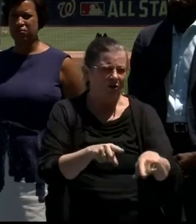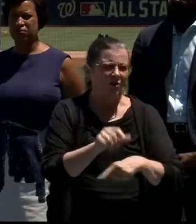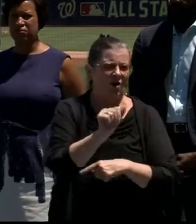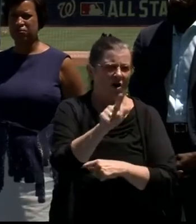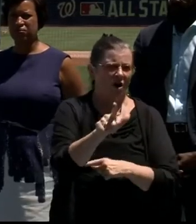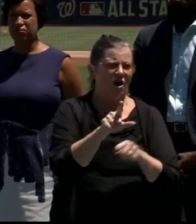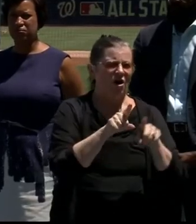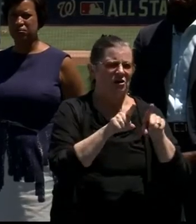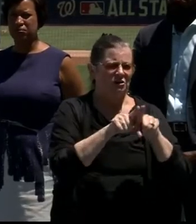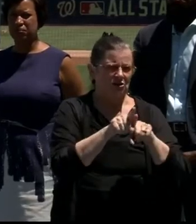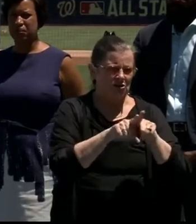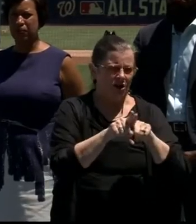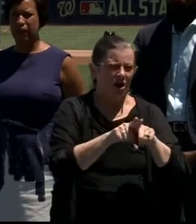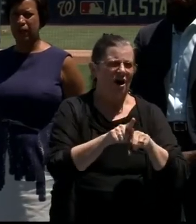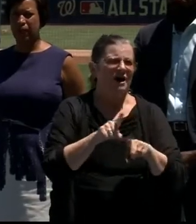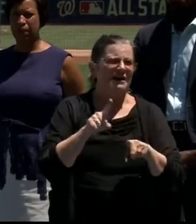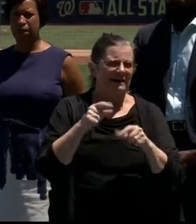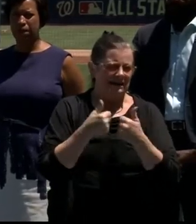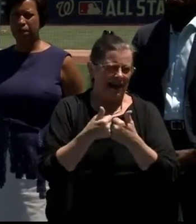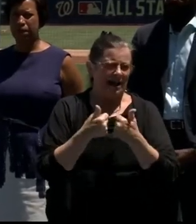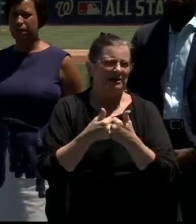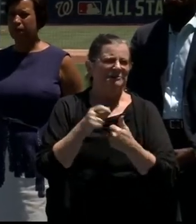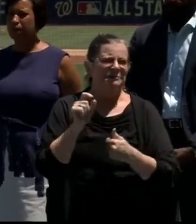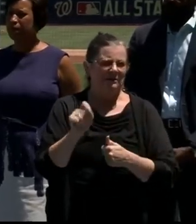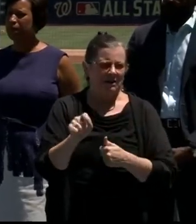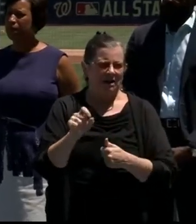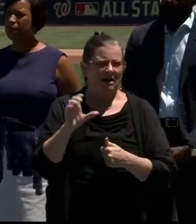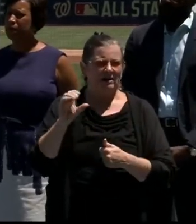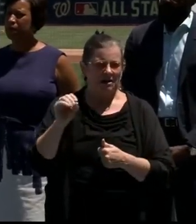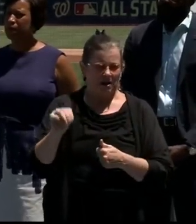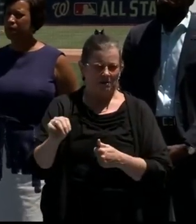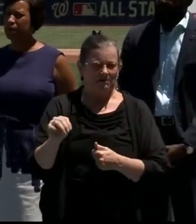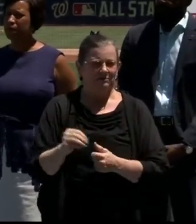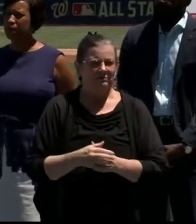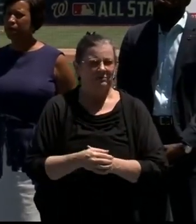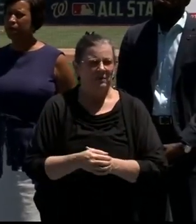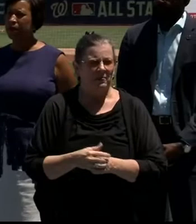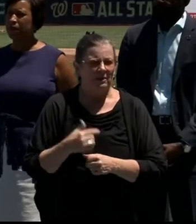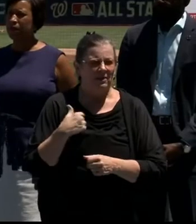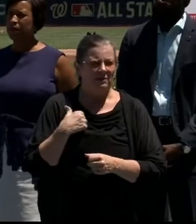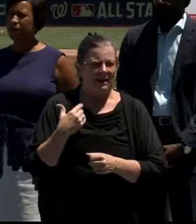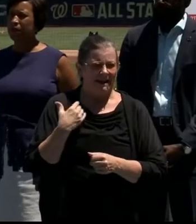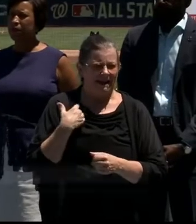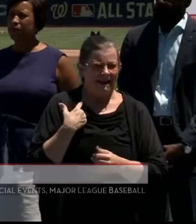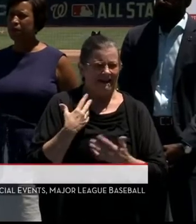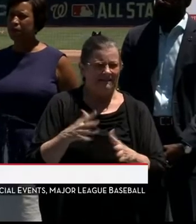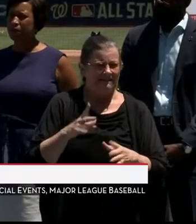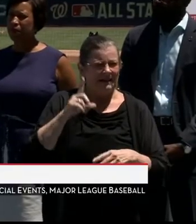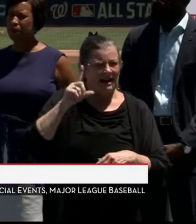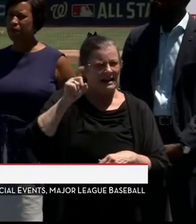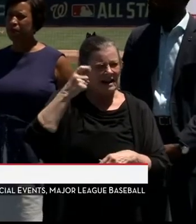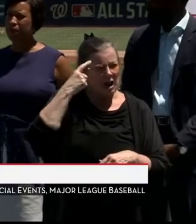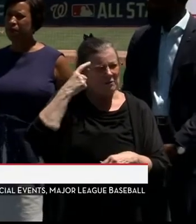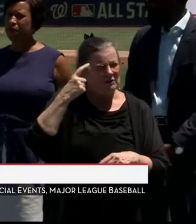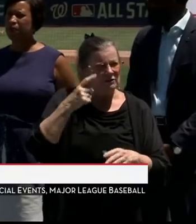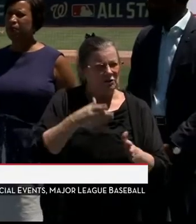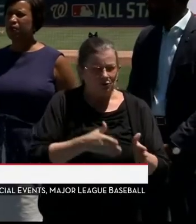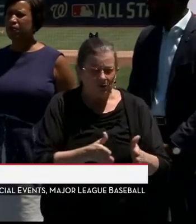ADDITIONAL PUBLIC EVENTS HOSTED AROUND THE BALLPARK INCLUDE THE CAPITAL RIVERFRONT ALL-STAR SUMMER RIVER FEST PRESENTED BY